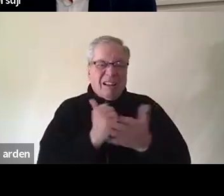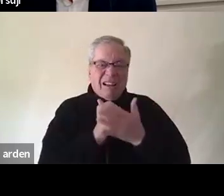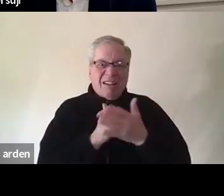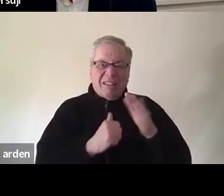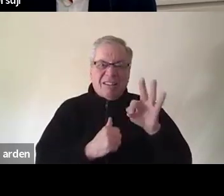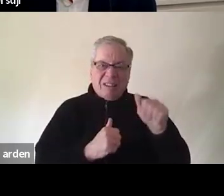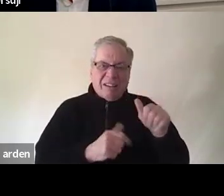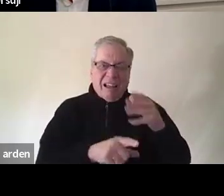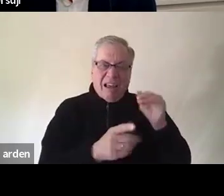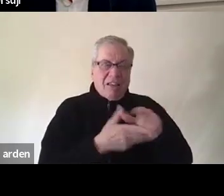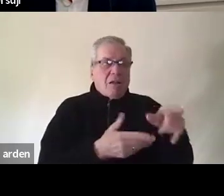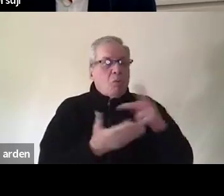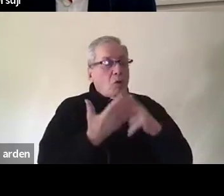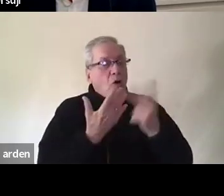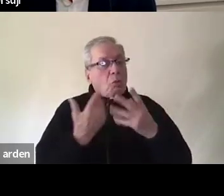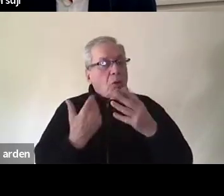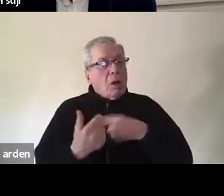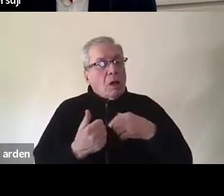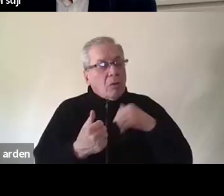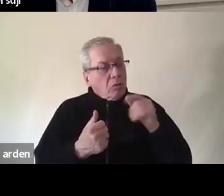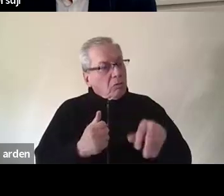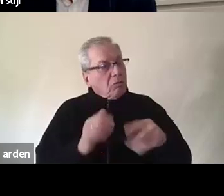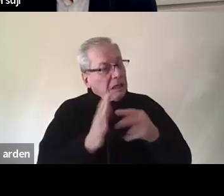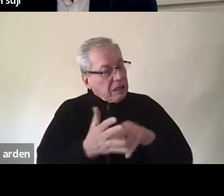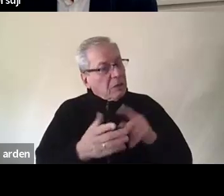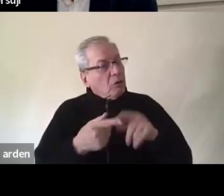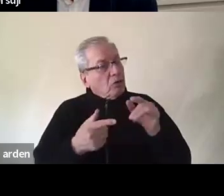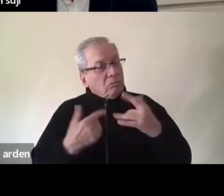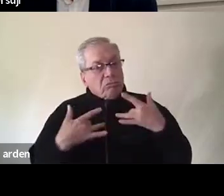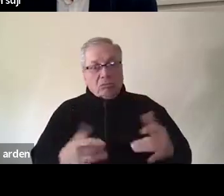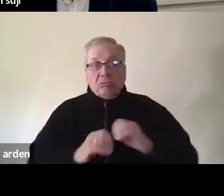for students who are eligible for our program, and we design campaigns that go out once a week